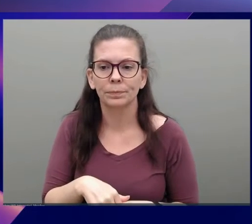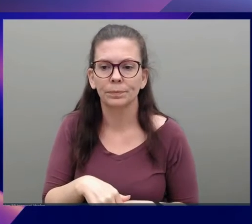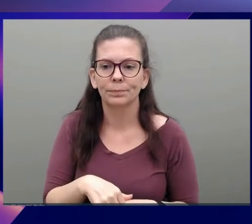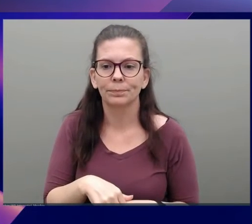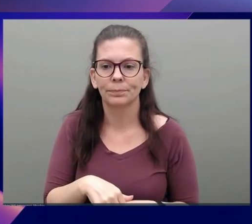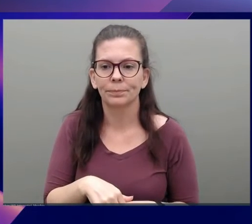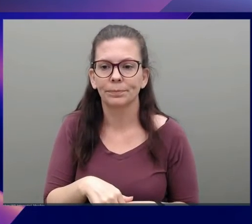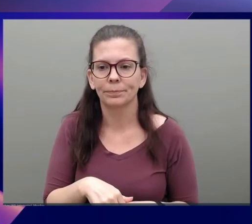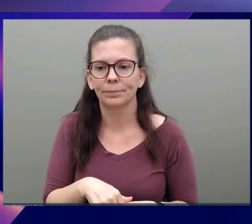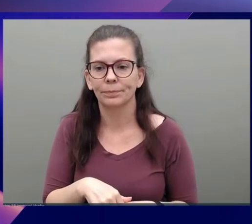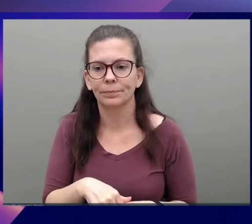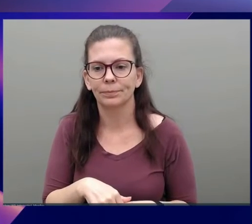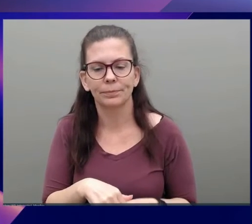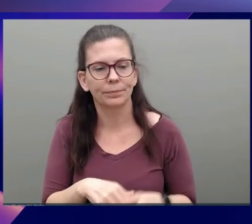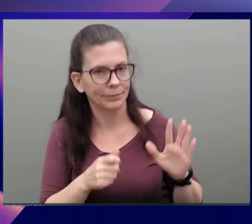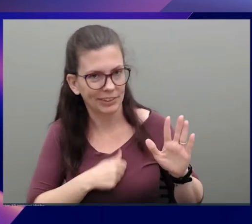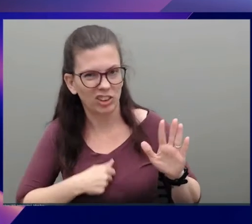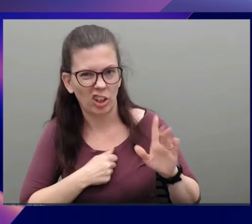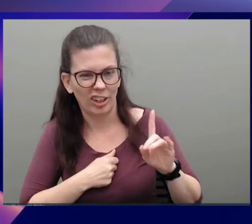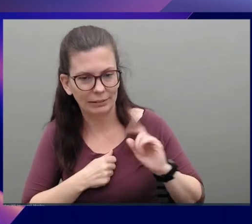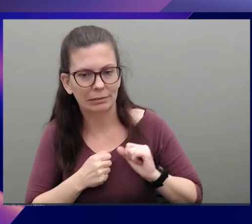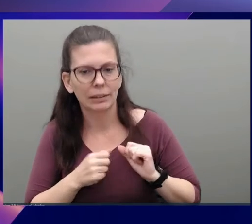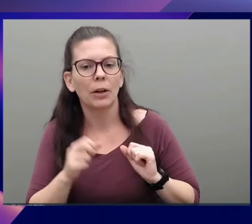Sorry. All right, copy that.